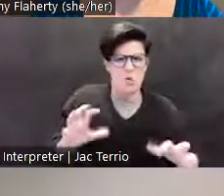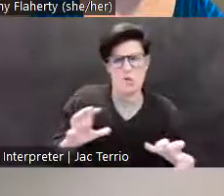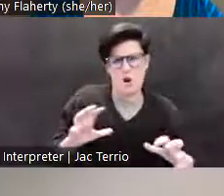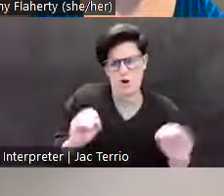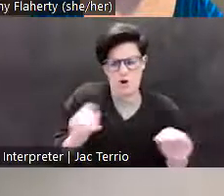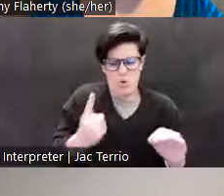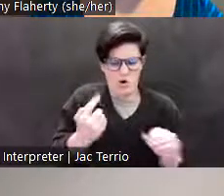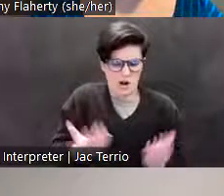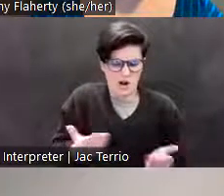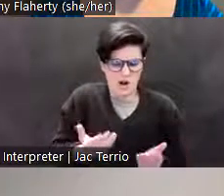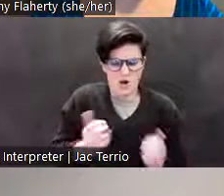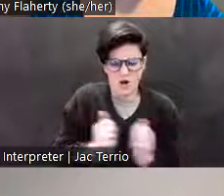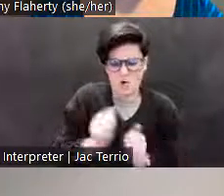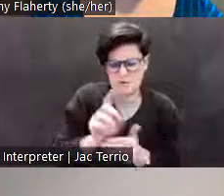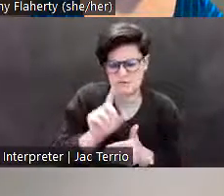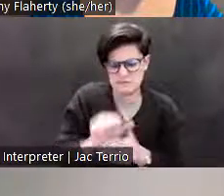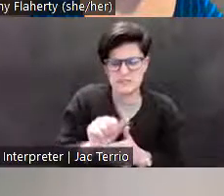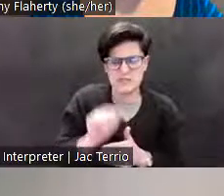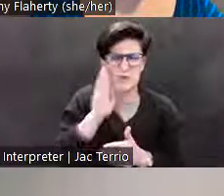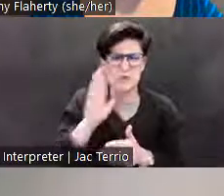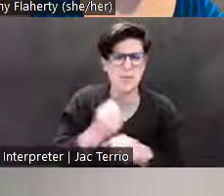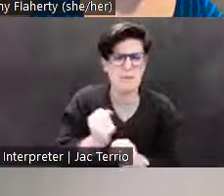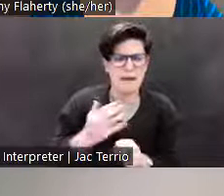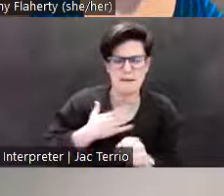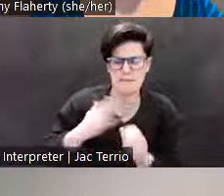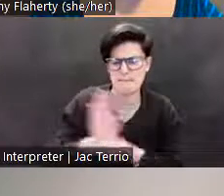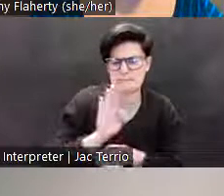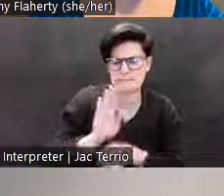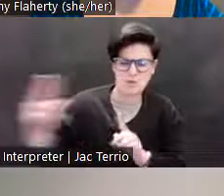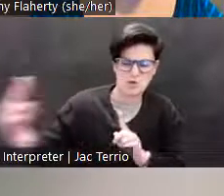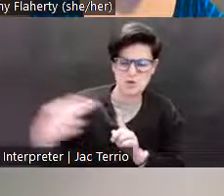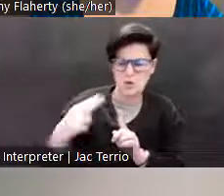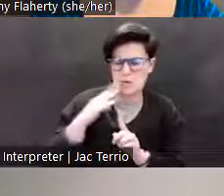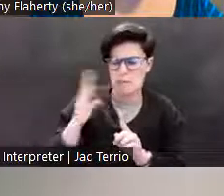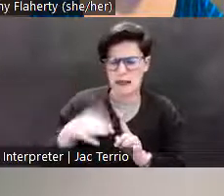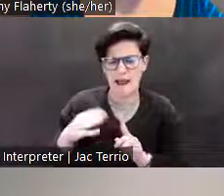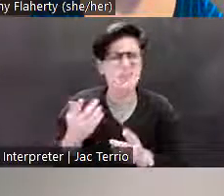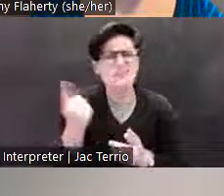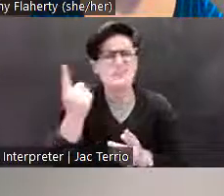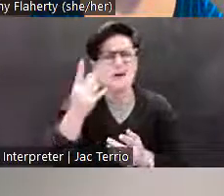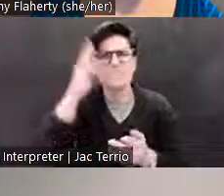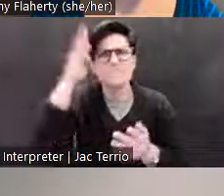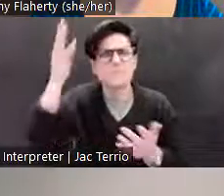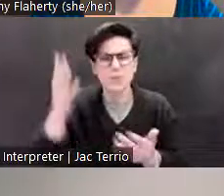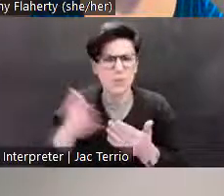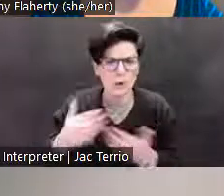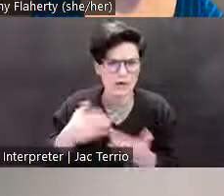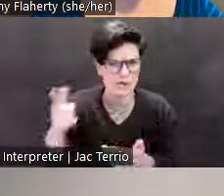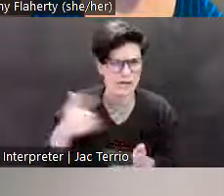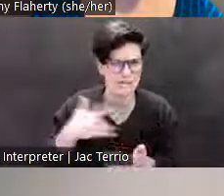business look bad or something like that. 15:30:31 Either way you have a couple of you have a number of options. 15:30:37 One of the things that you can do